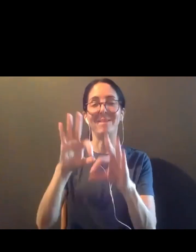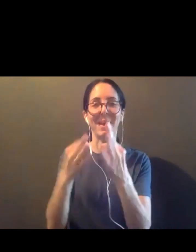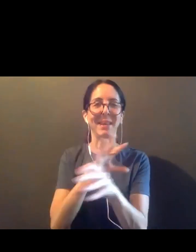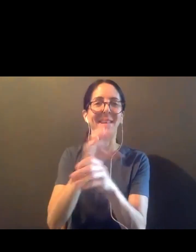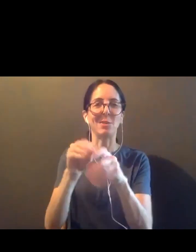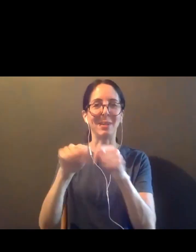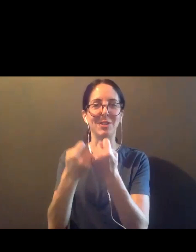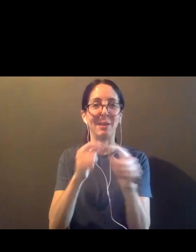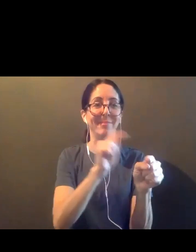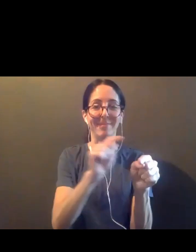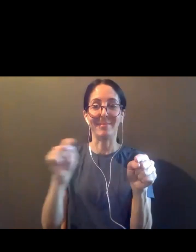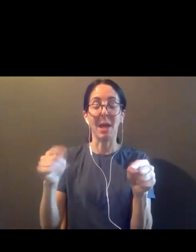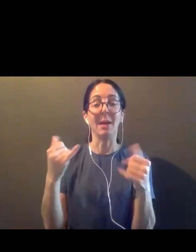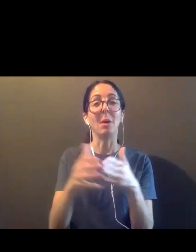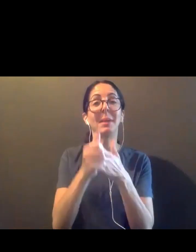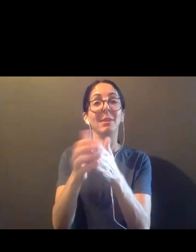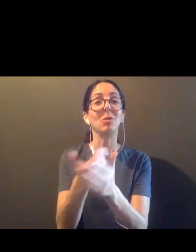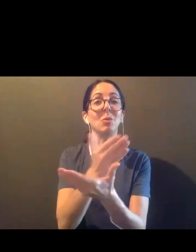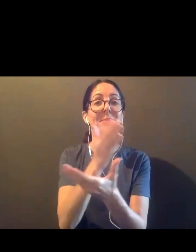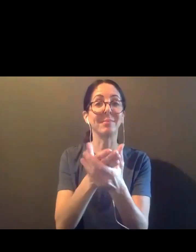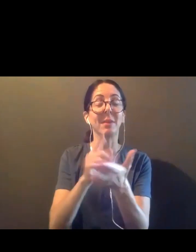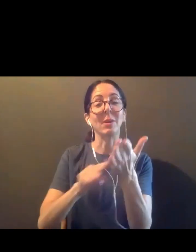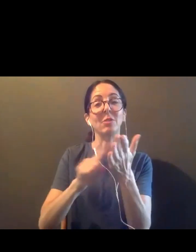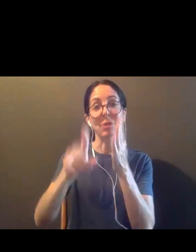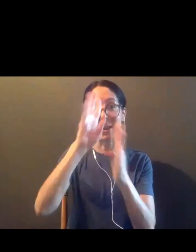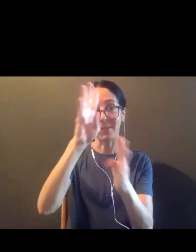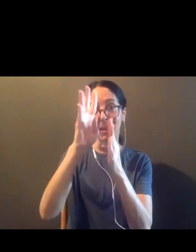I am now leading this new portfolio of research innovation and I'm excited to share with you